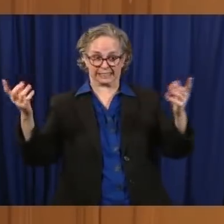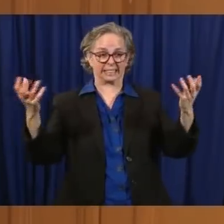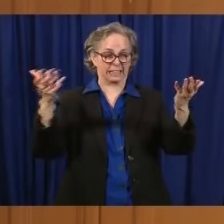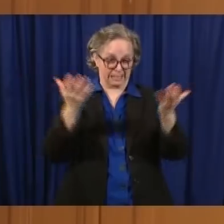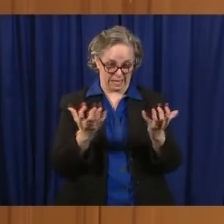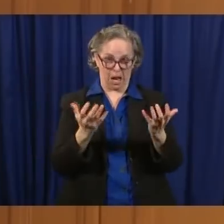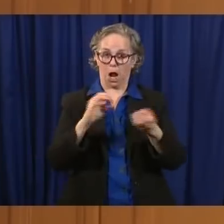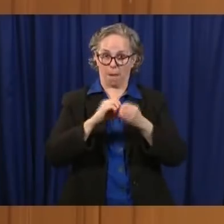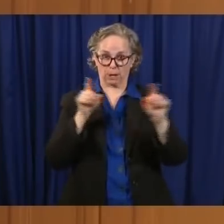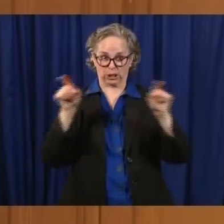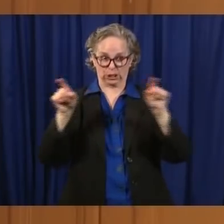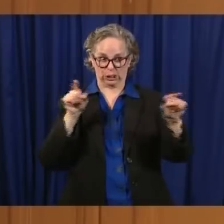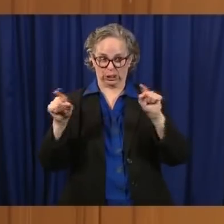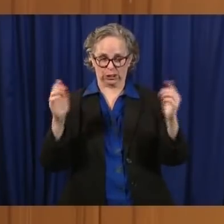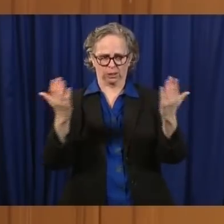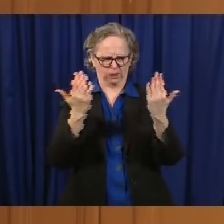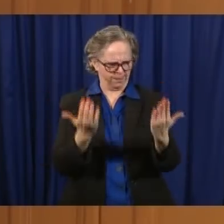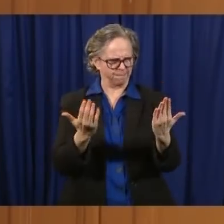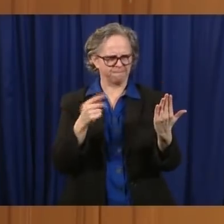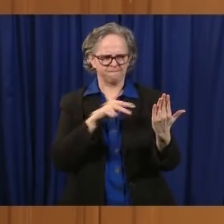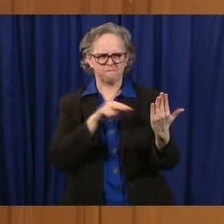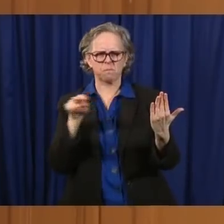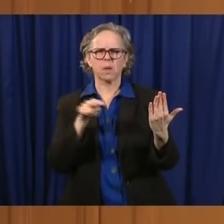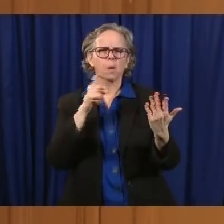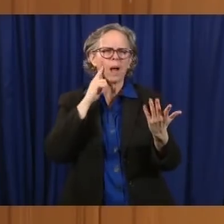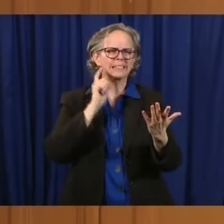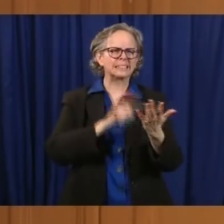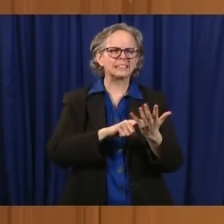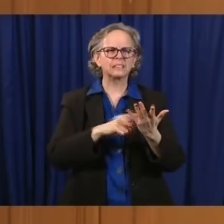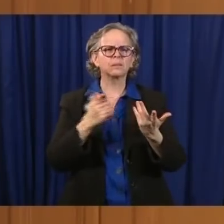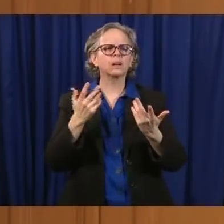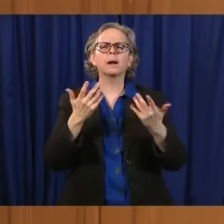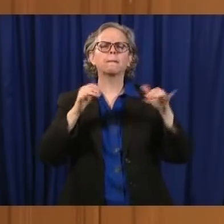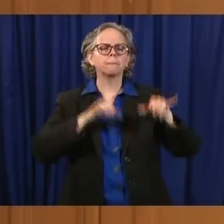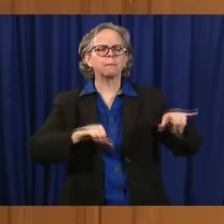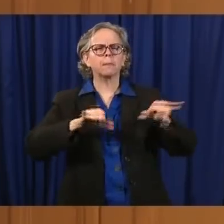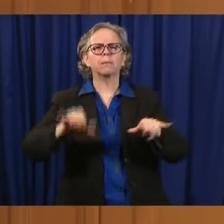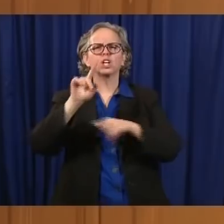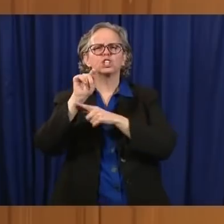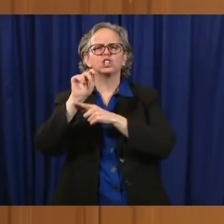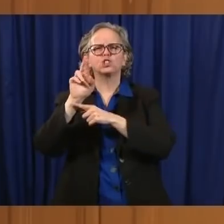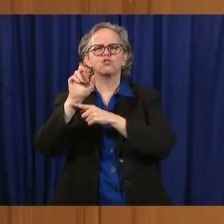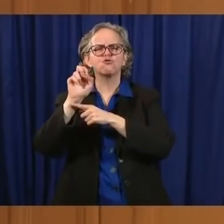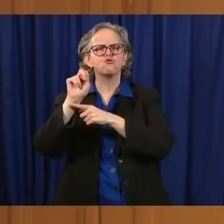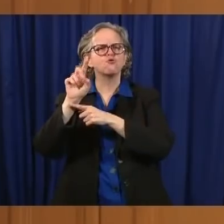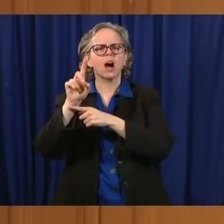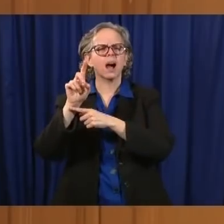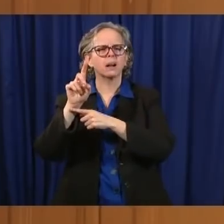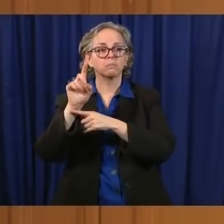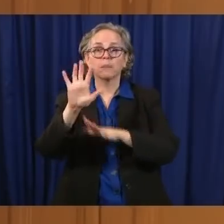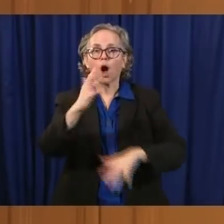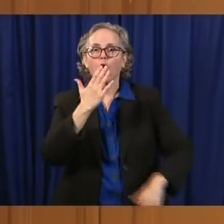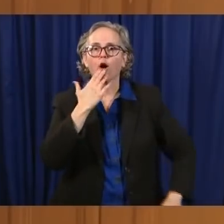NOTICE MORE MALES WHO WOULD'VE HOSPITALIZED, AND THE CASES BY THE OLD DEFINITION AS WELL AS THE NEW CDC DEFINITION OF A